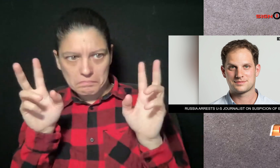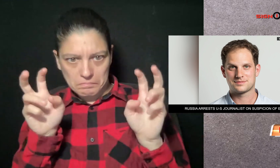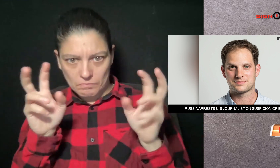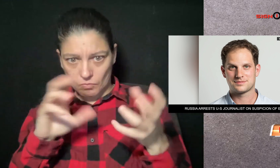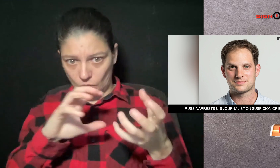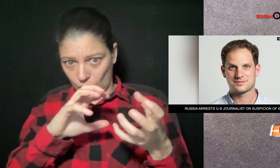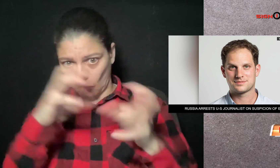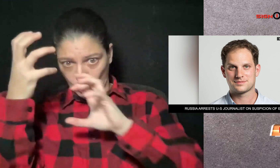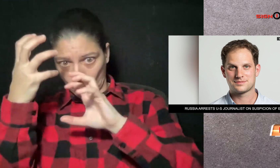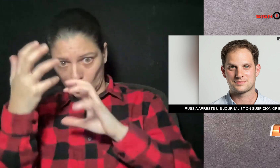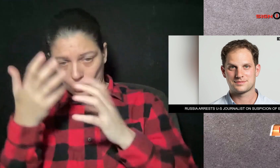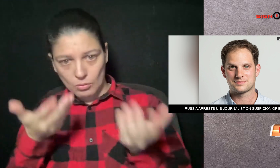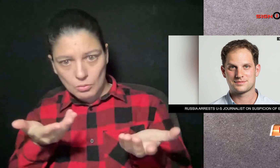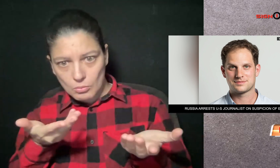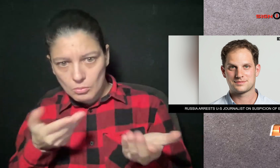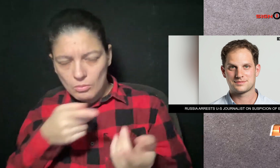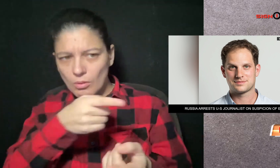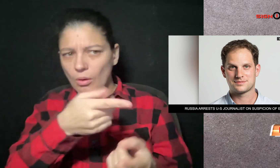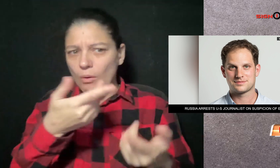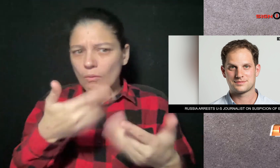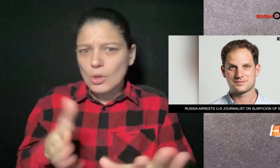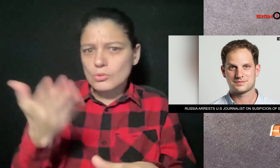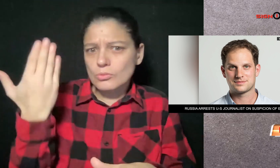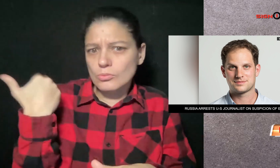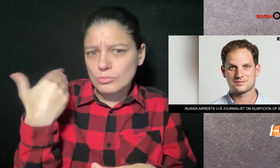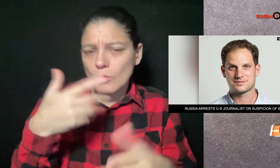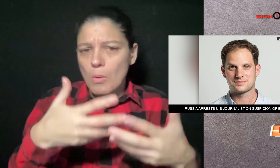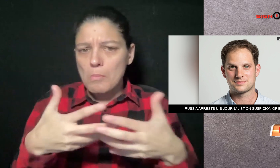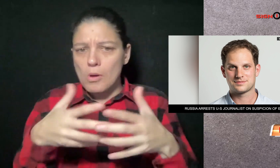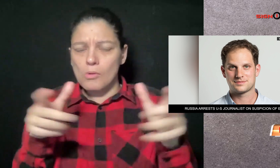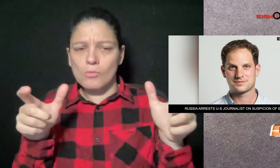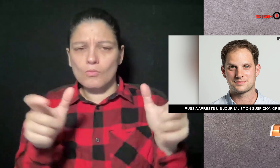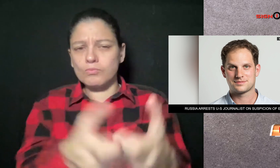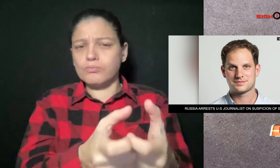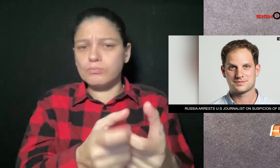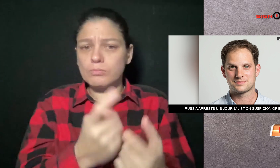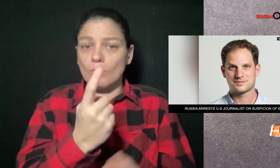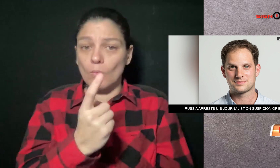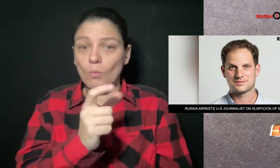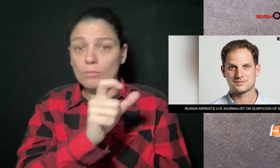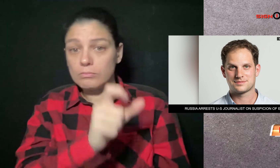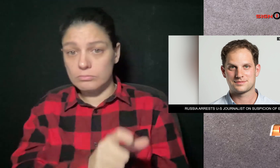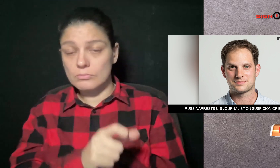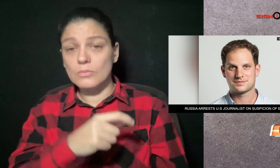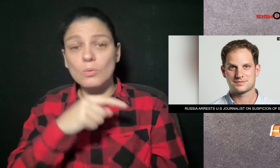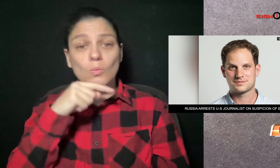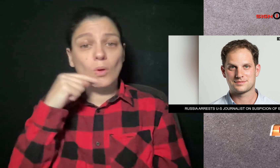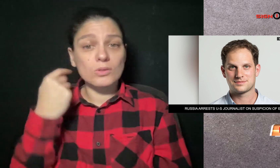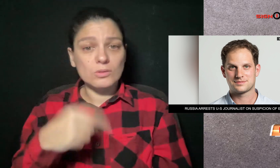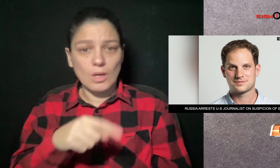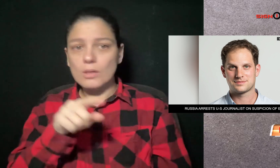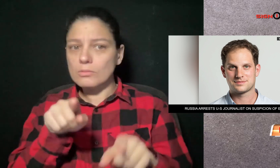would not comment whether this was a retaliatory measure after the US arrested a Russian on